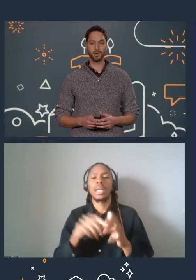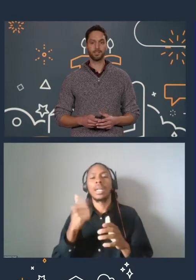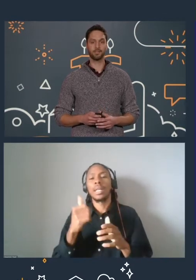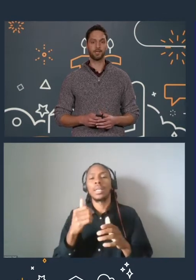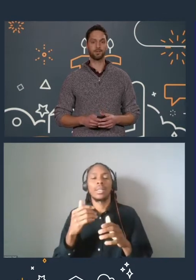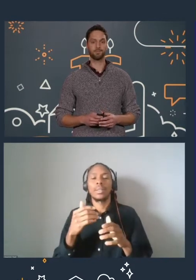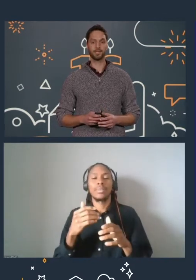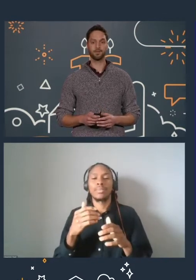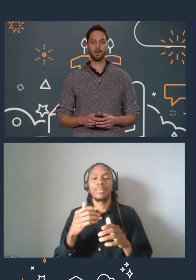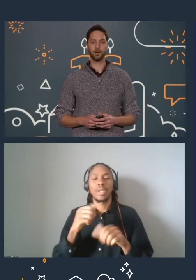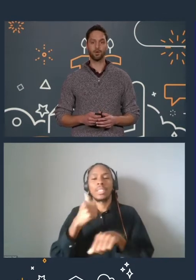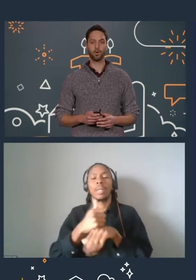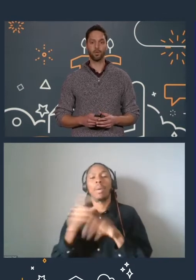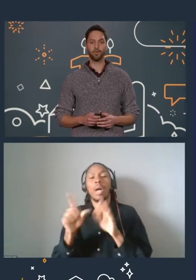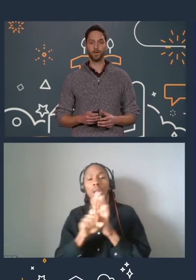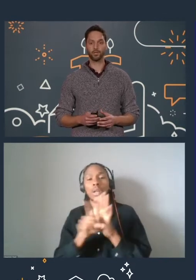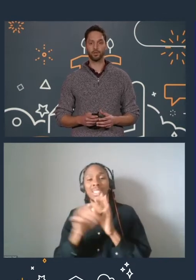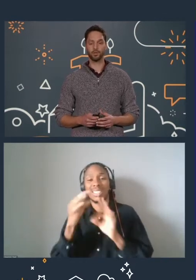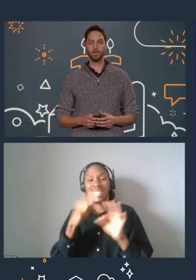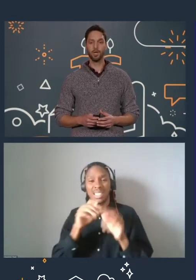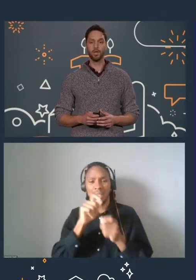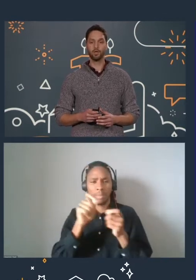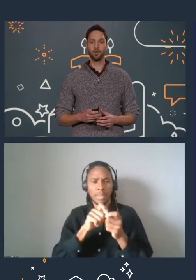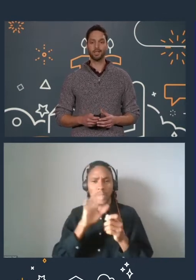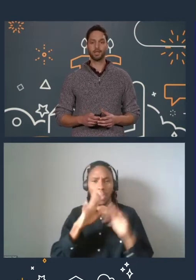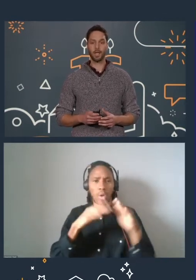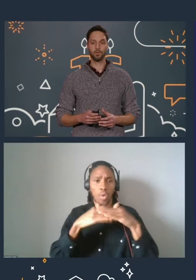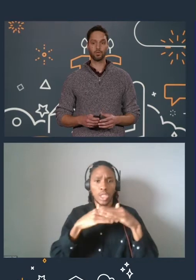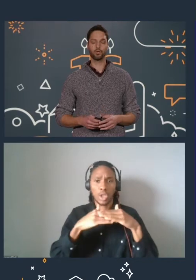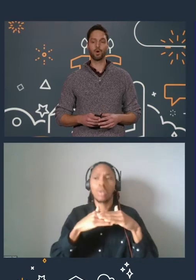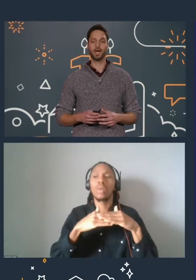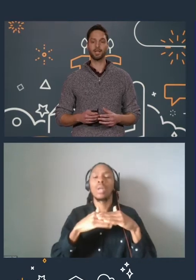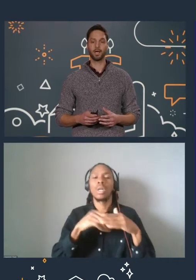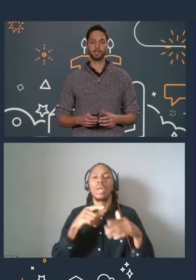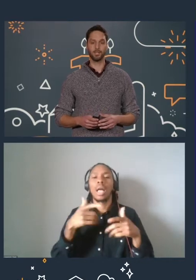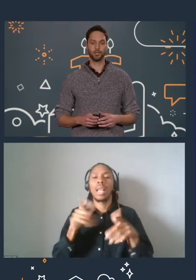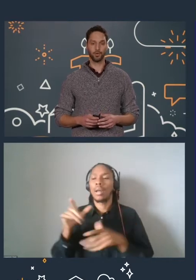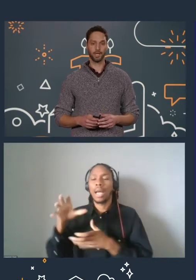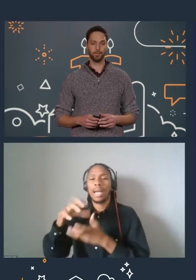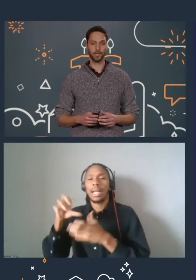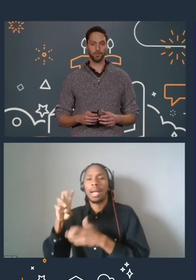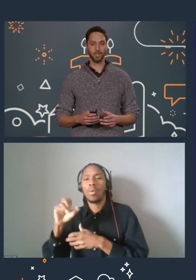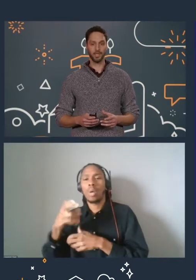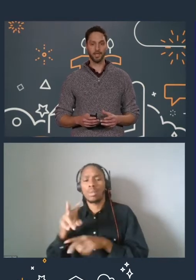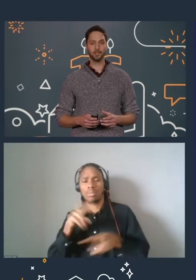but instead of specifying your own threshold, you let CloudWatch to analyze historical metric data,